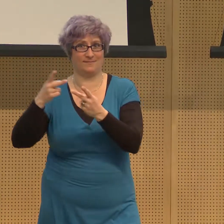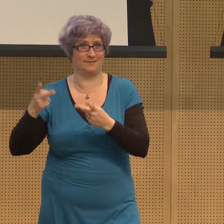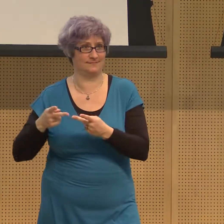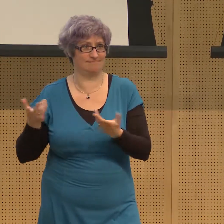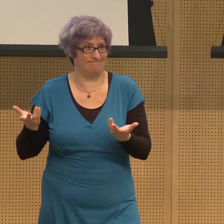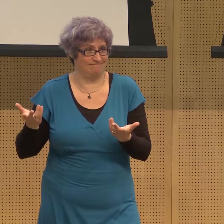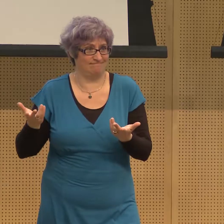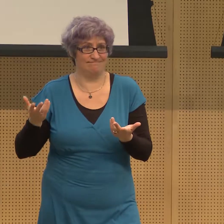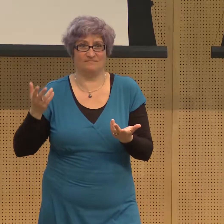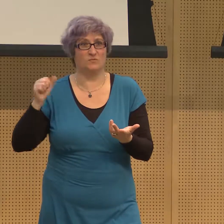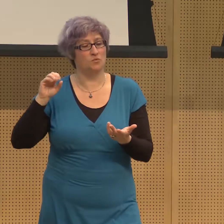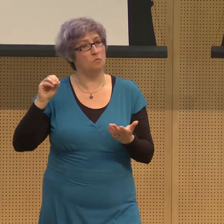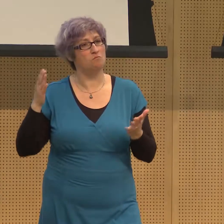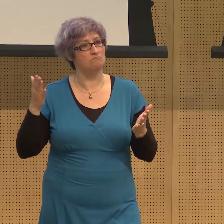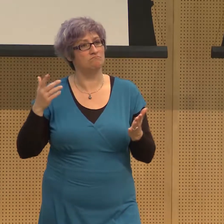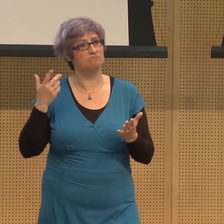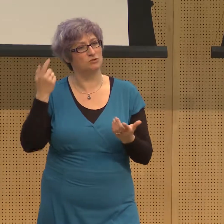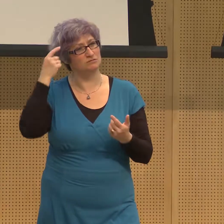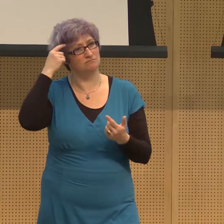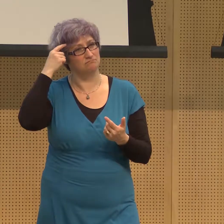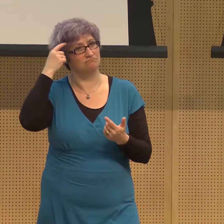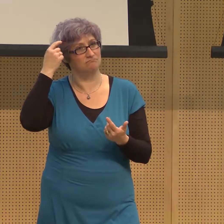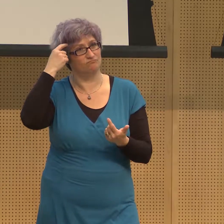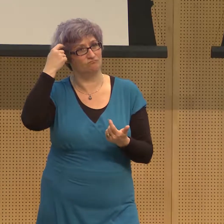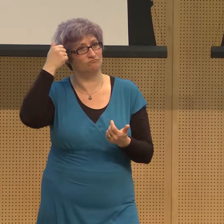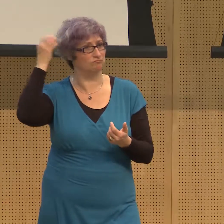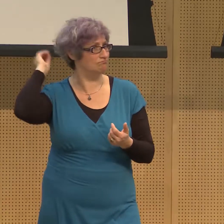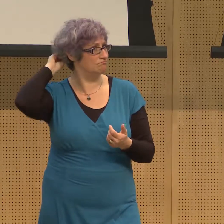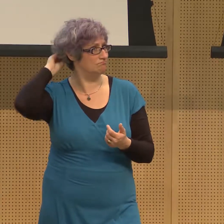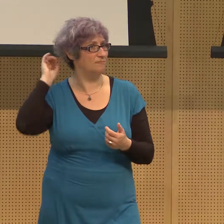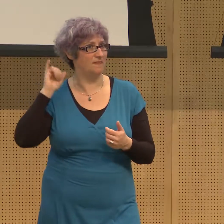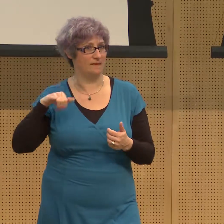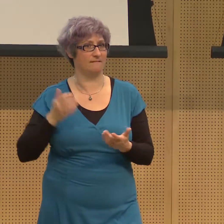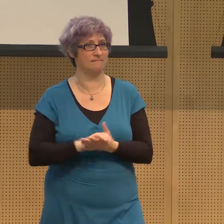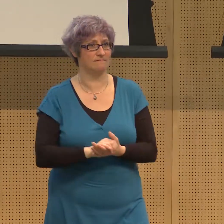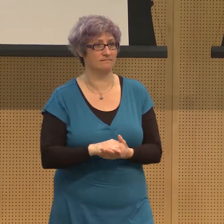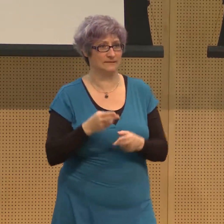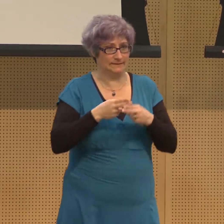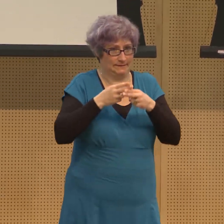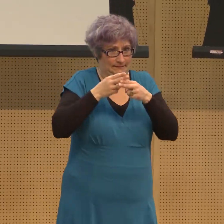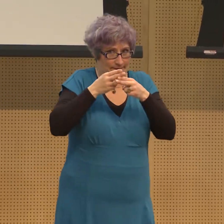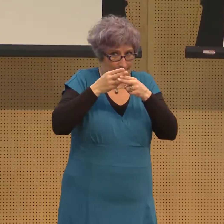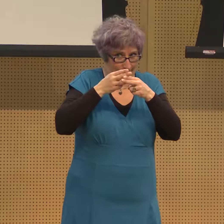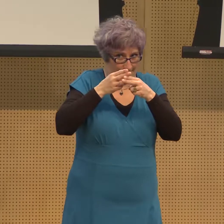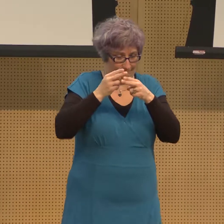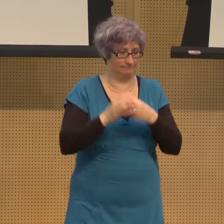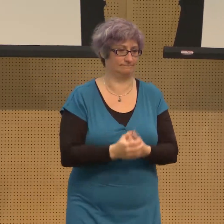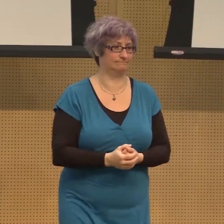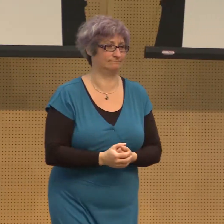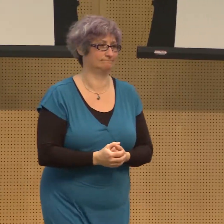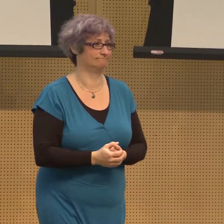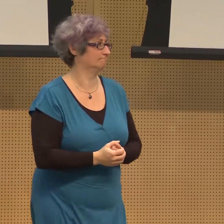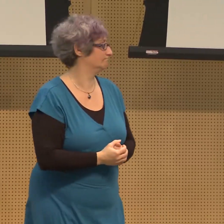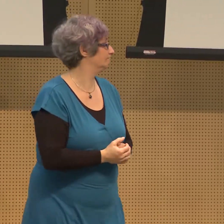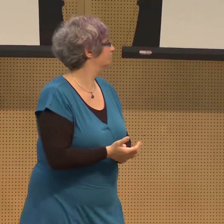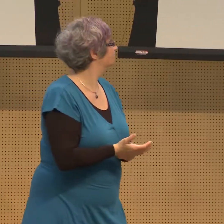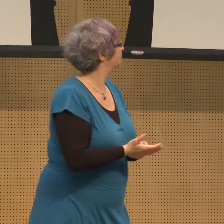that you go to a PhD program, and you can find somewhere else. So just be mindful of that. Everything is temporary.